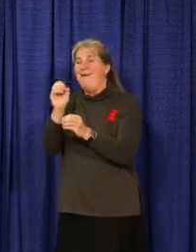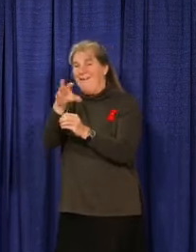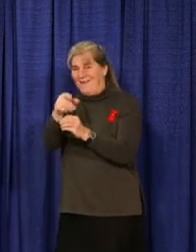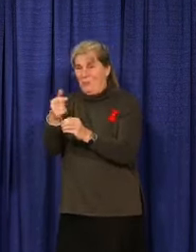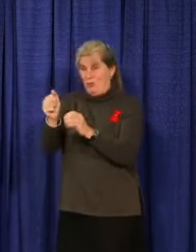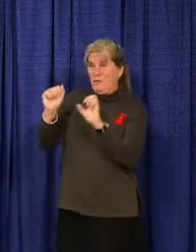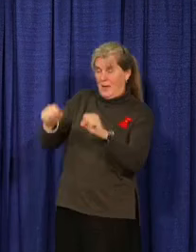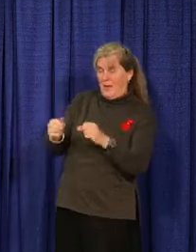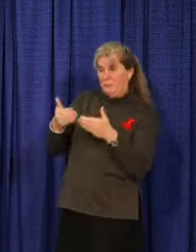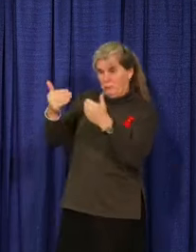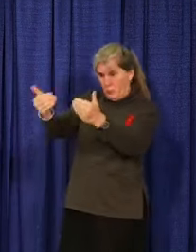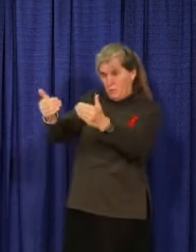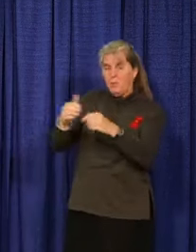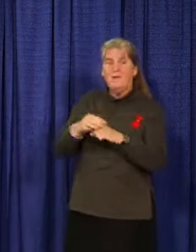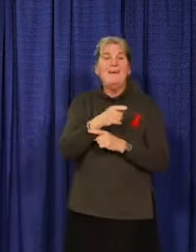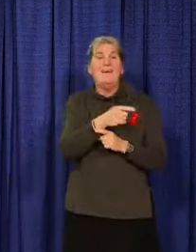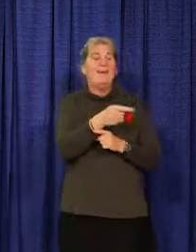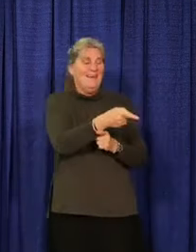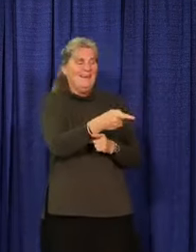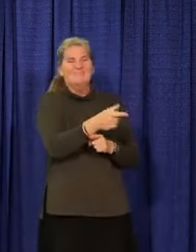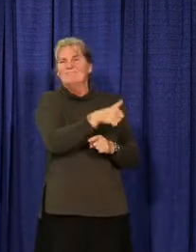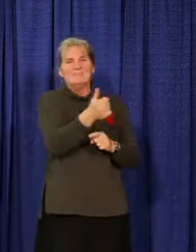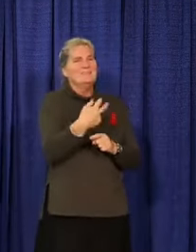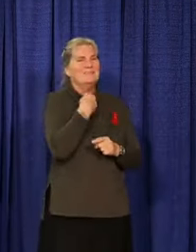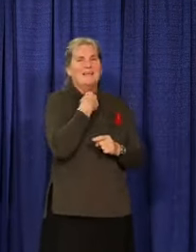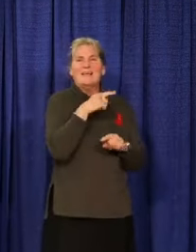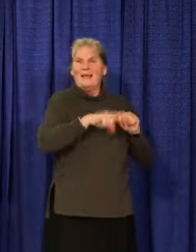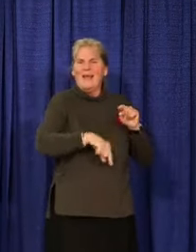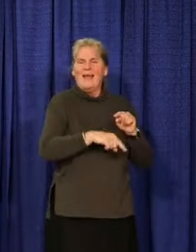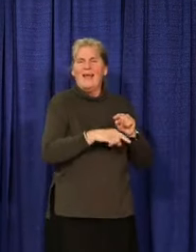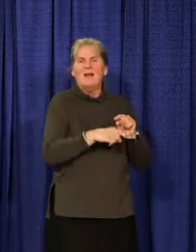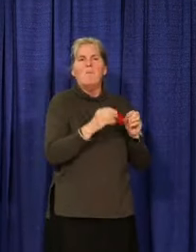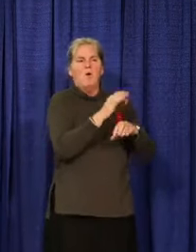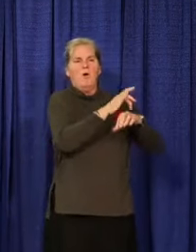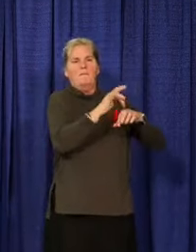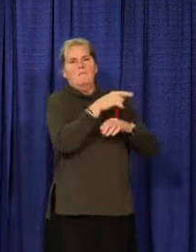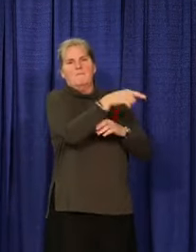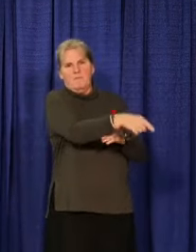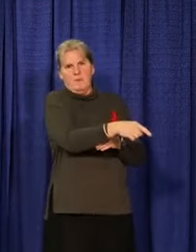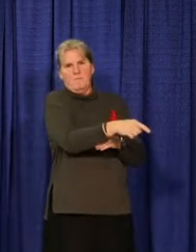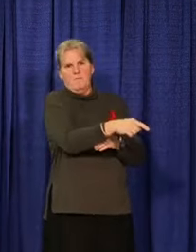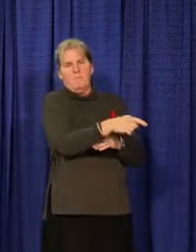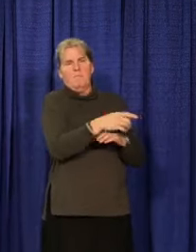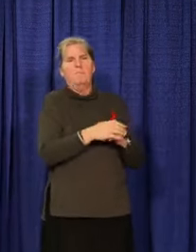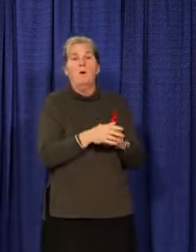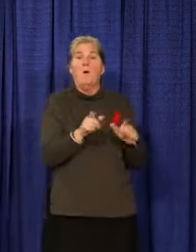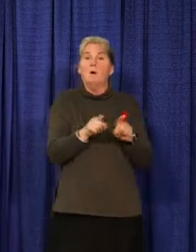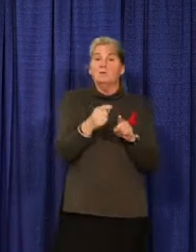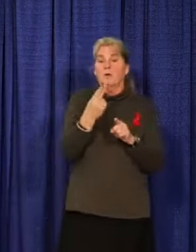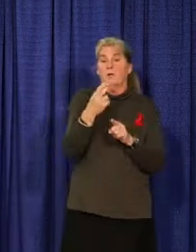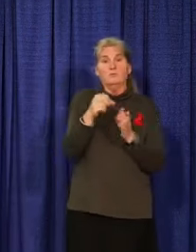buses for students that don't have other ways of getting to school. We also encourage high school